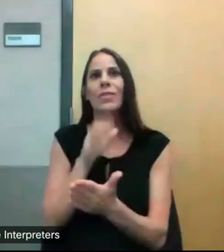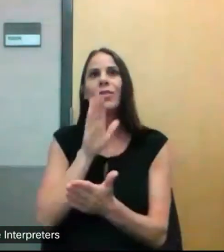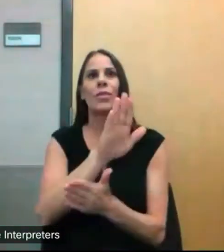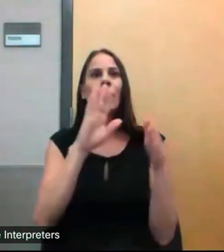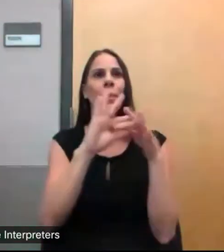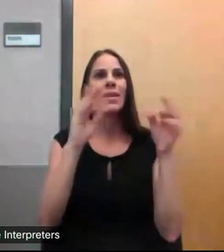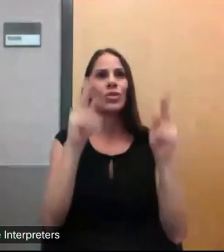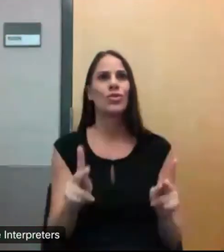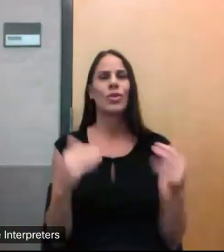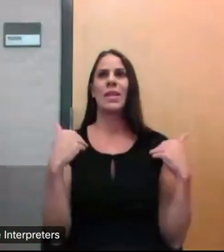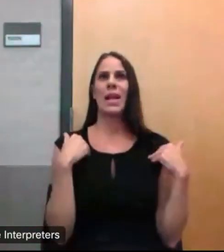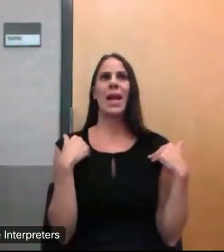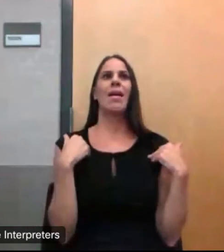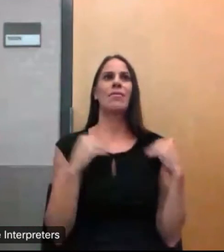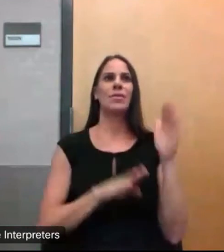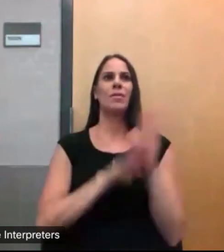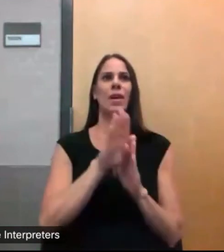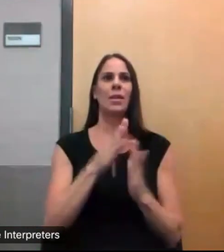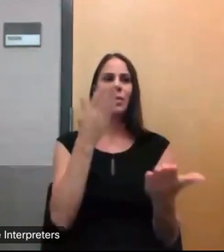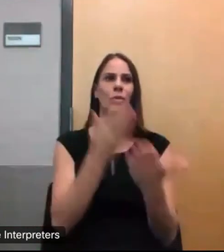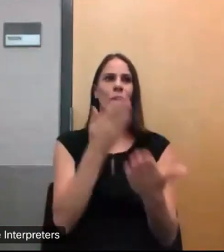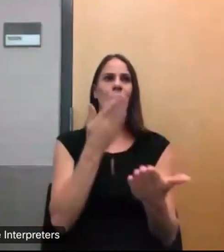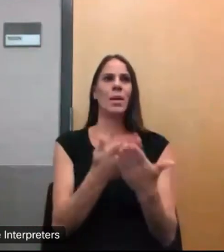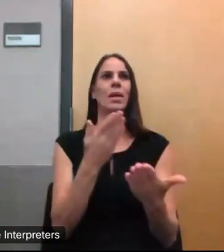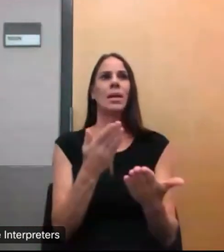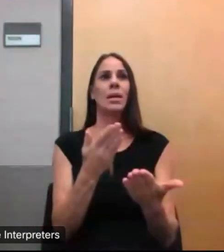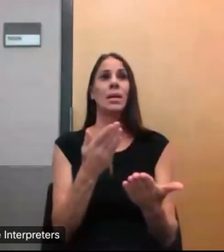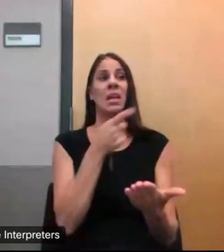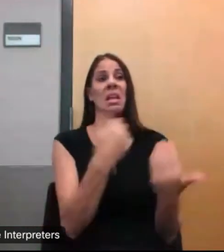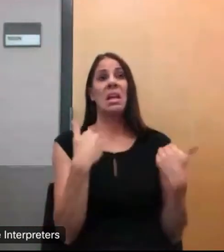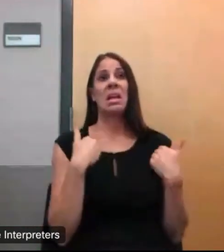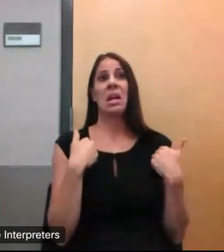Um, that that may, maybe, or it can play a different role than those who are and have,